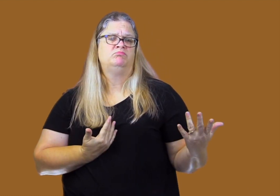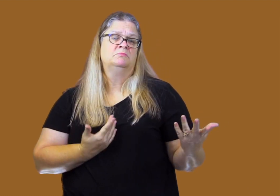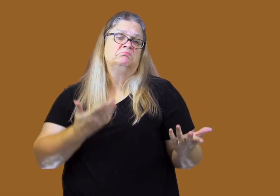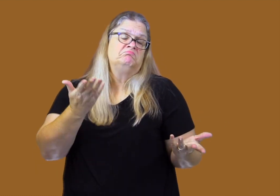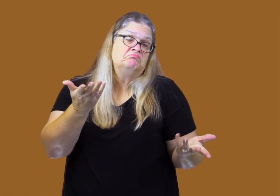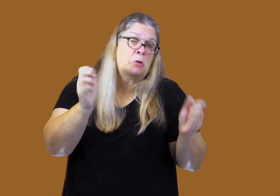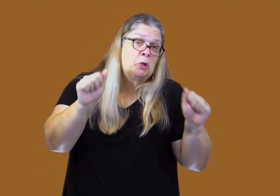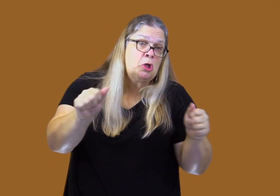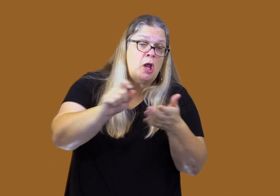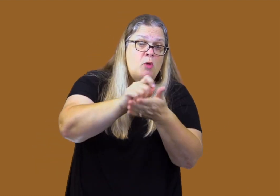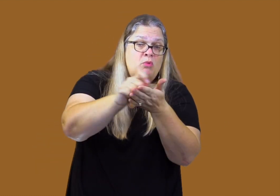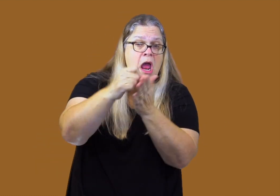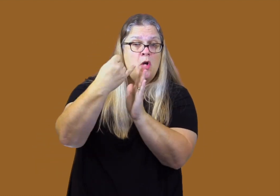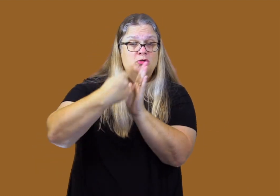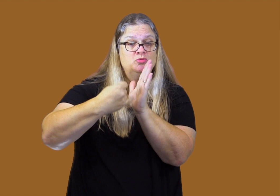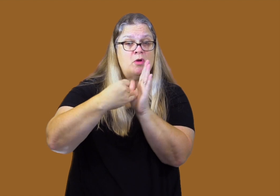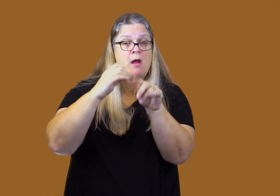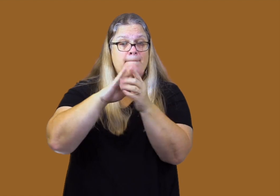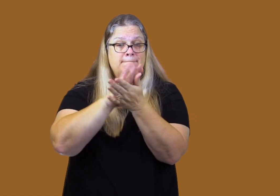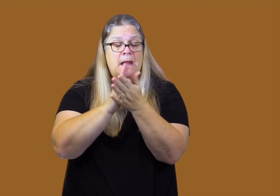If they're ignoring you, you could wait it out.